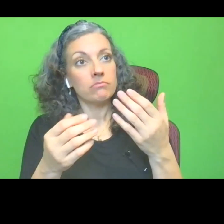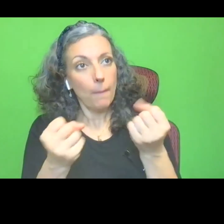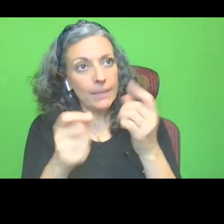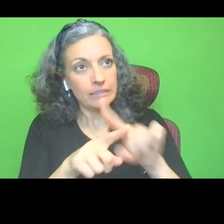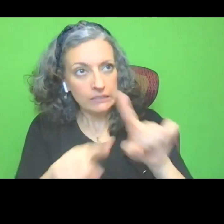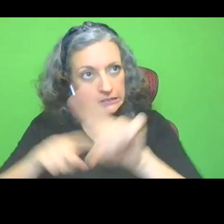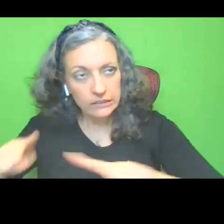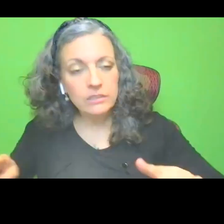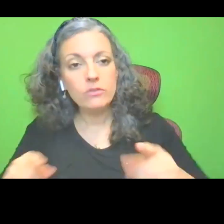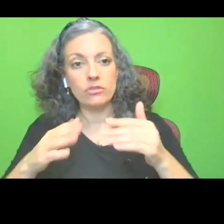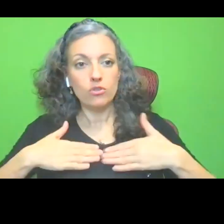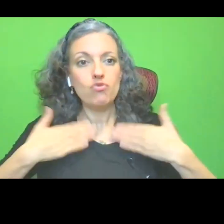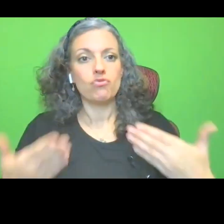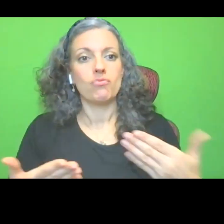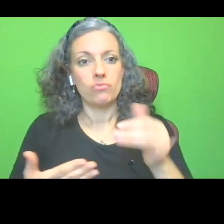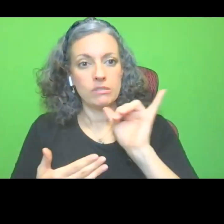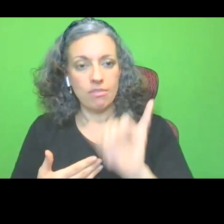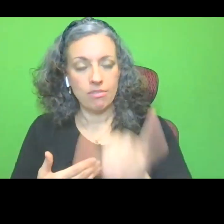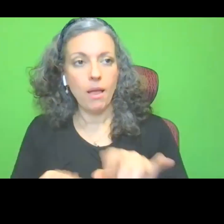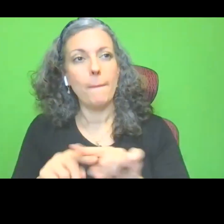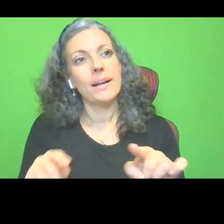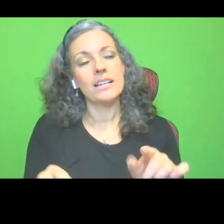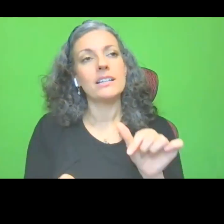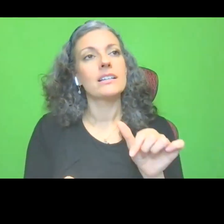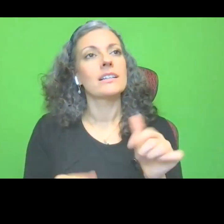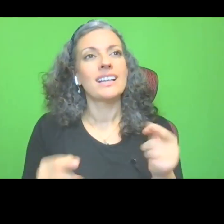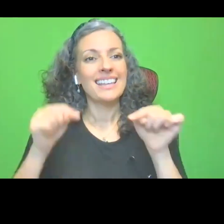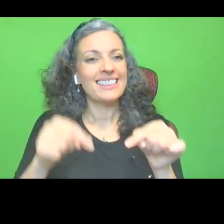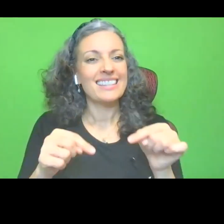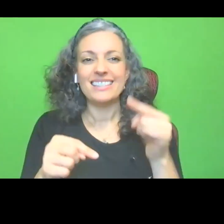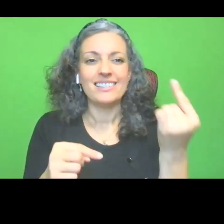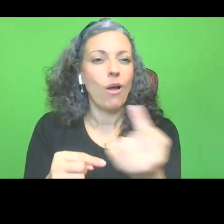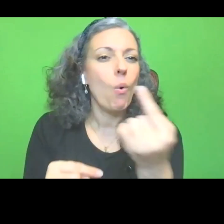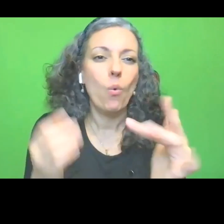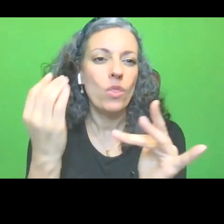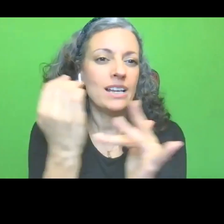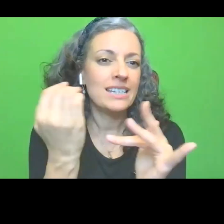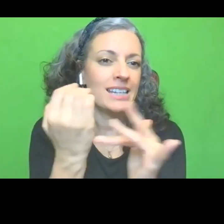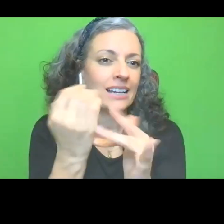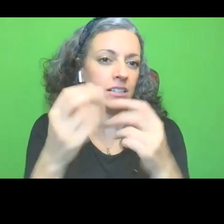But I think that this isn't just a technology problem strictly speaking, right?